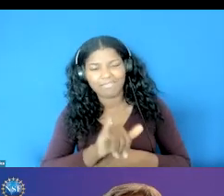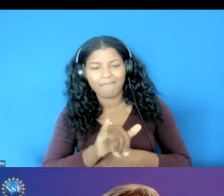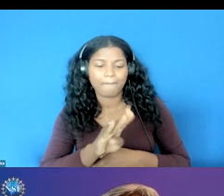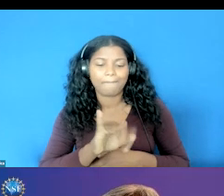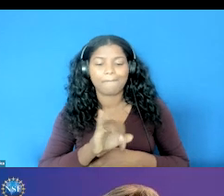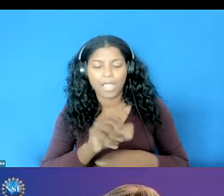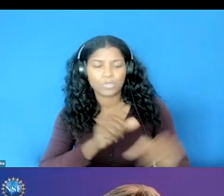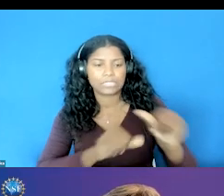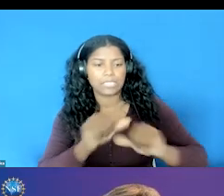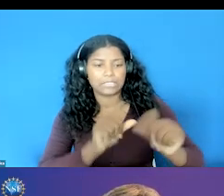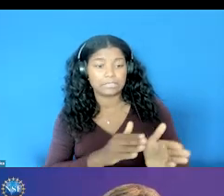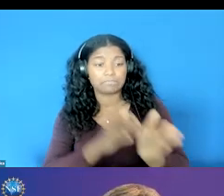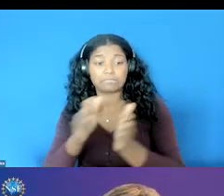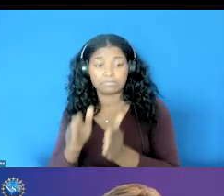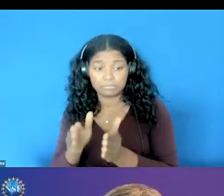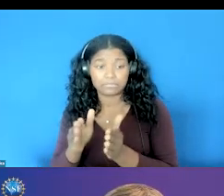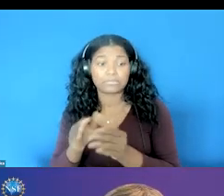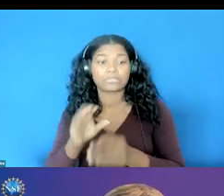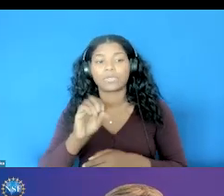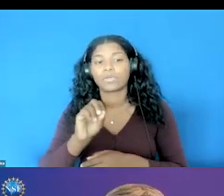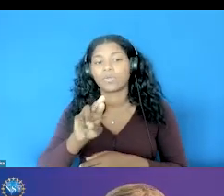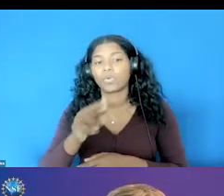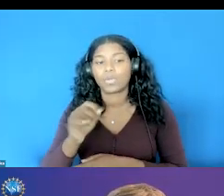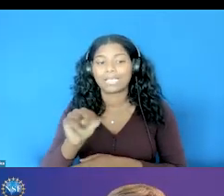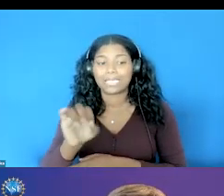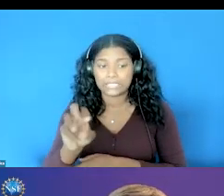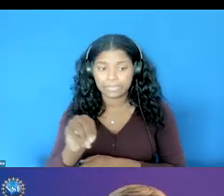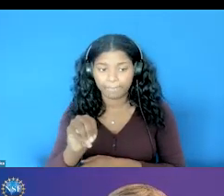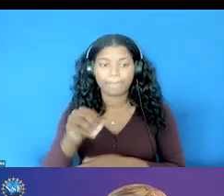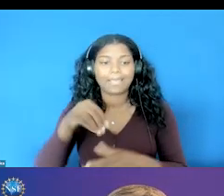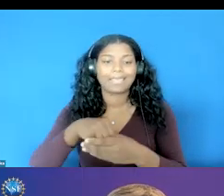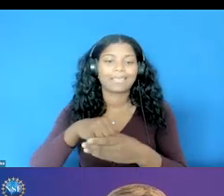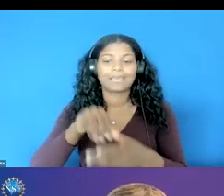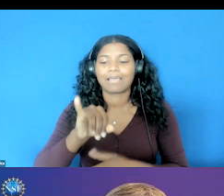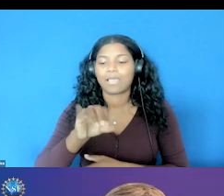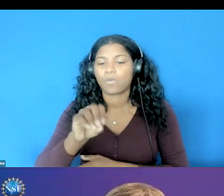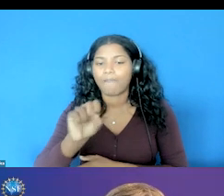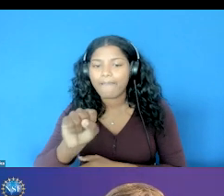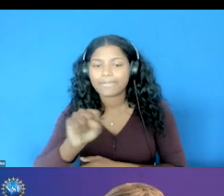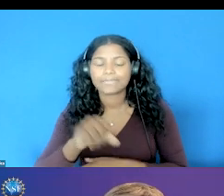To organisms and organismal systems in IOS, that integrative organismal systems.